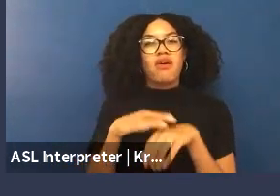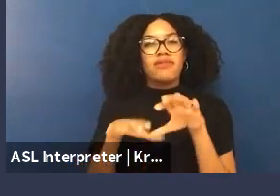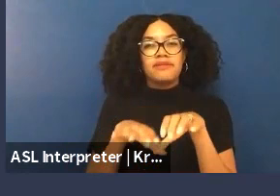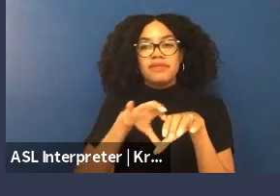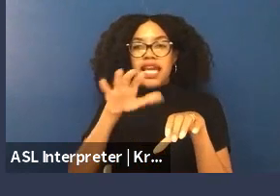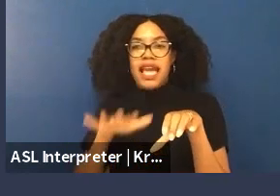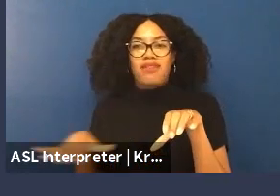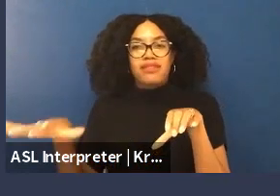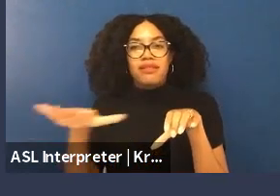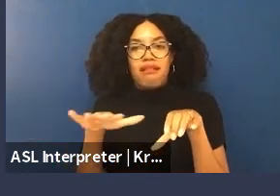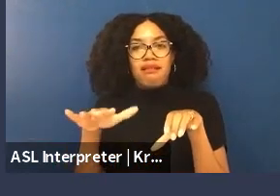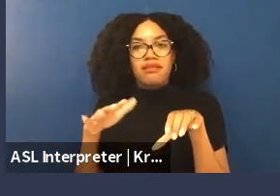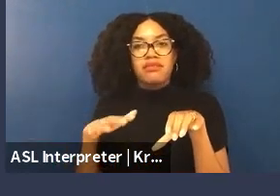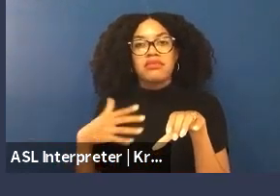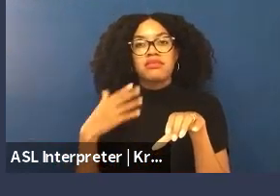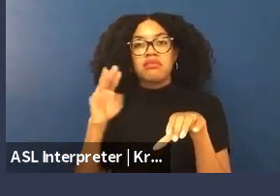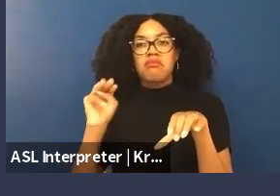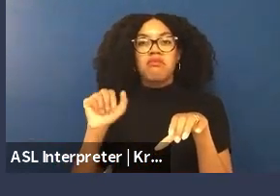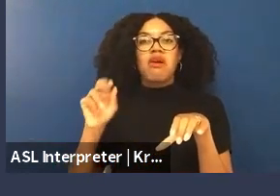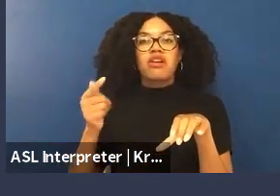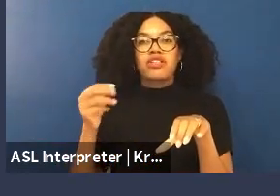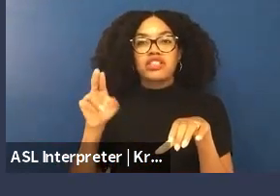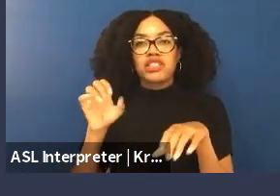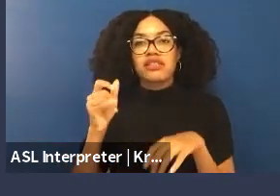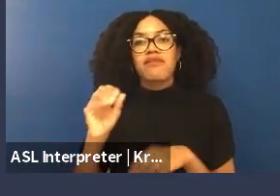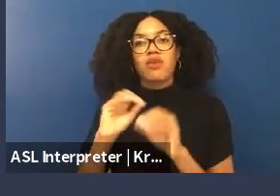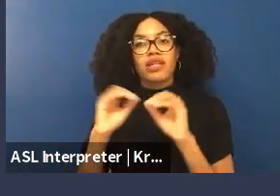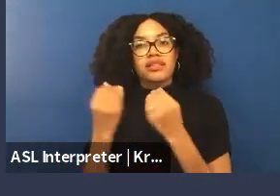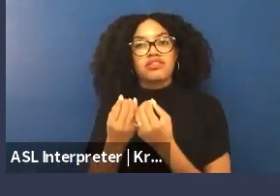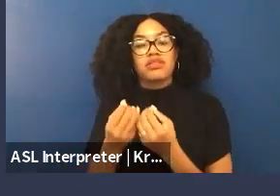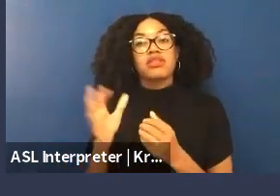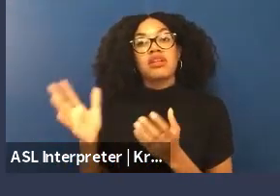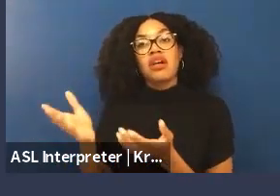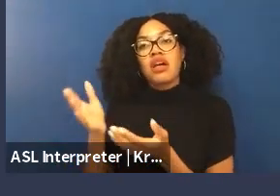offering a voice and empowering these margins can lead to far more sound relevant decisions